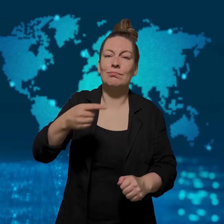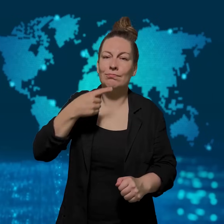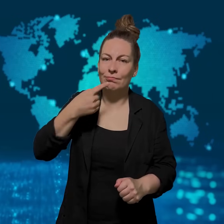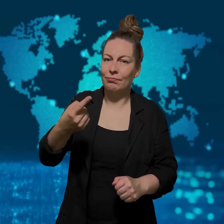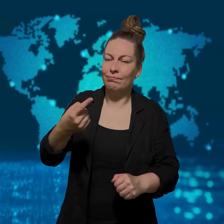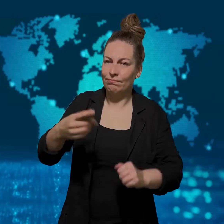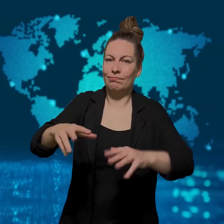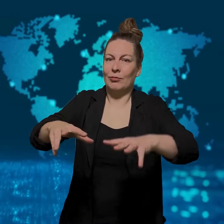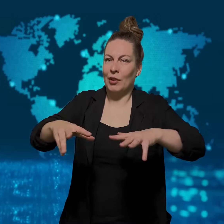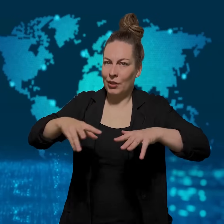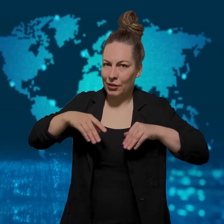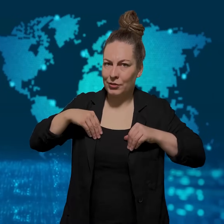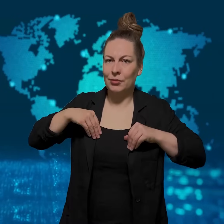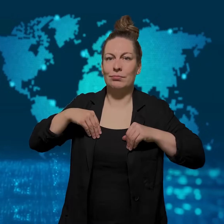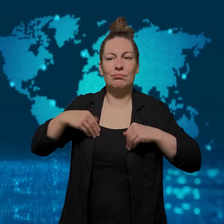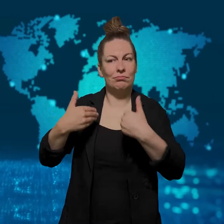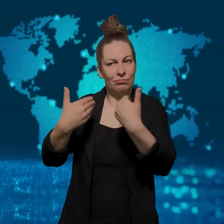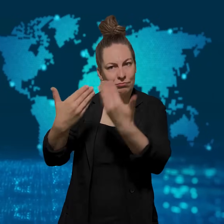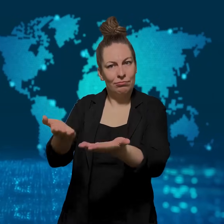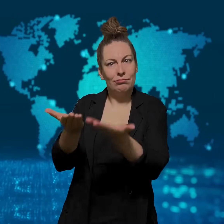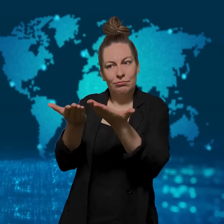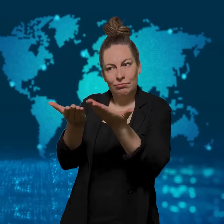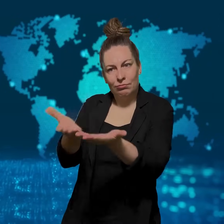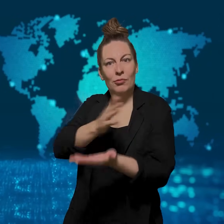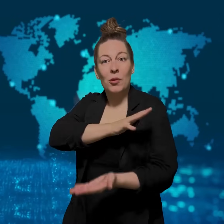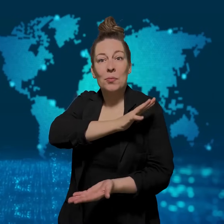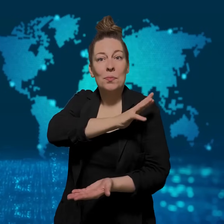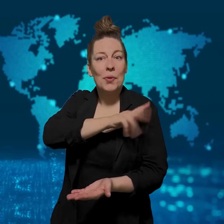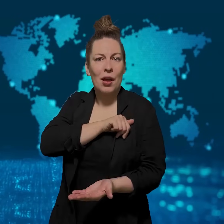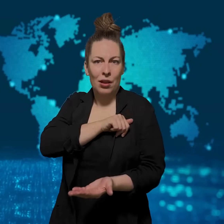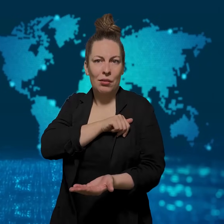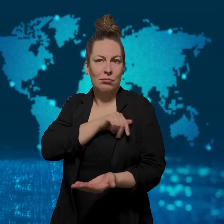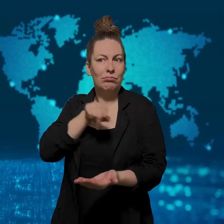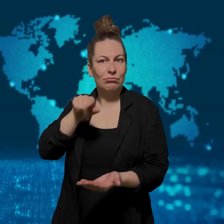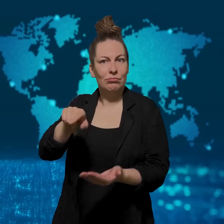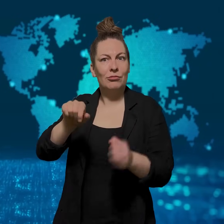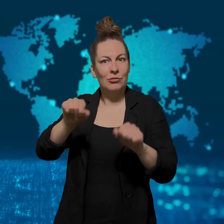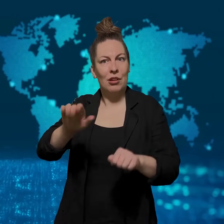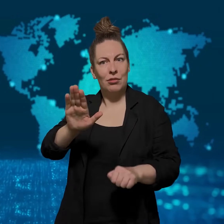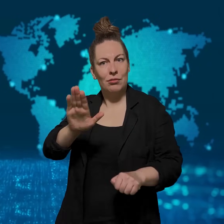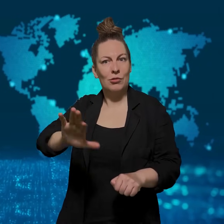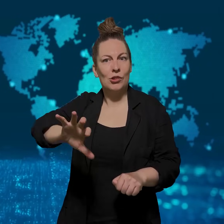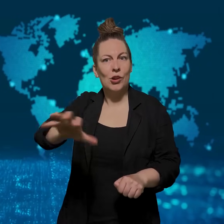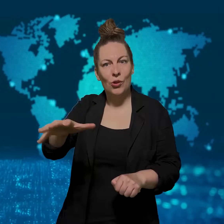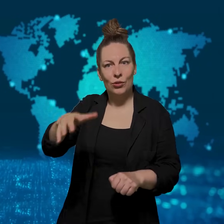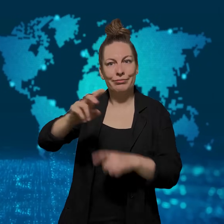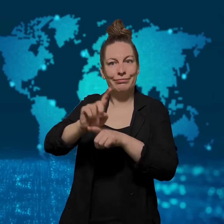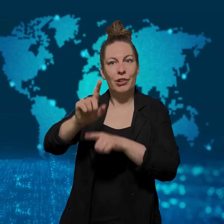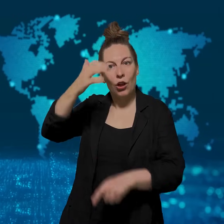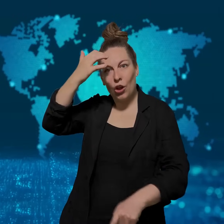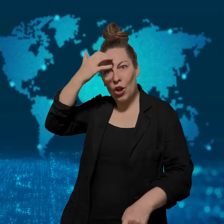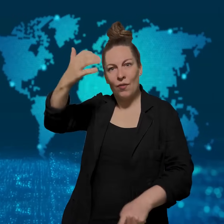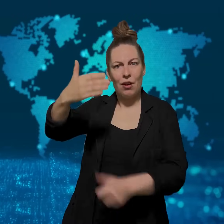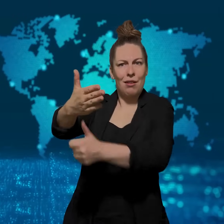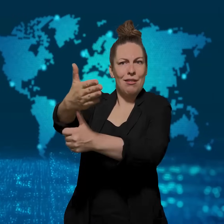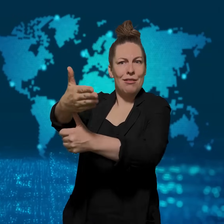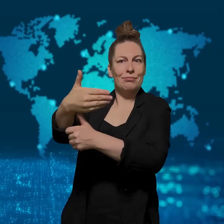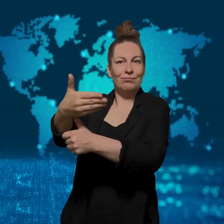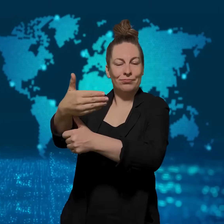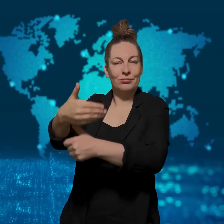an independent Palestinian state next week.